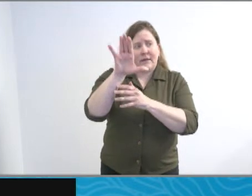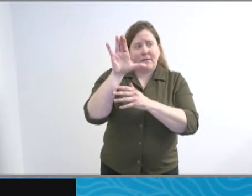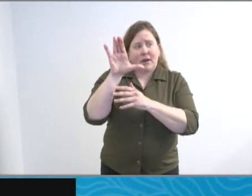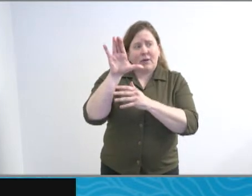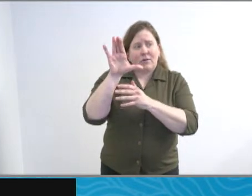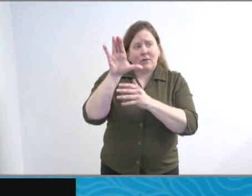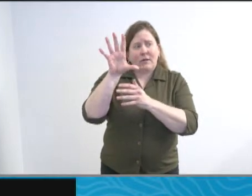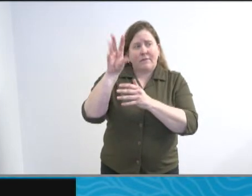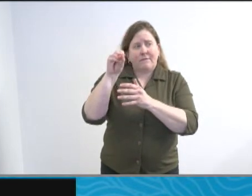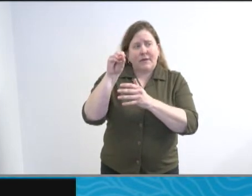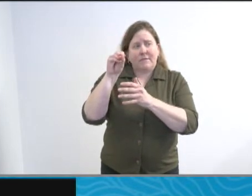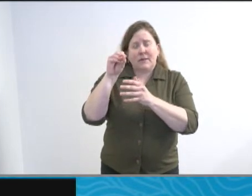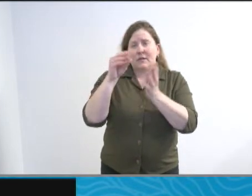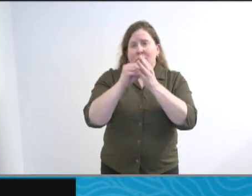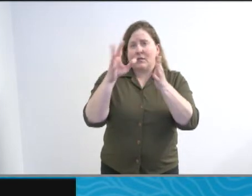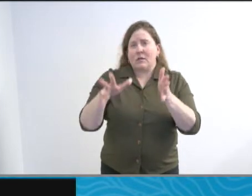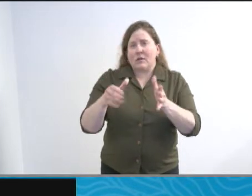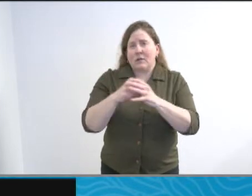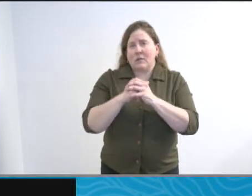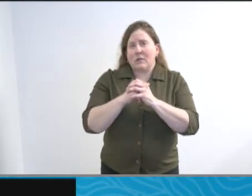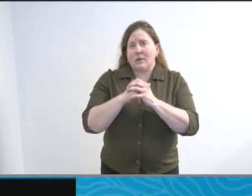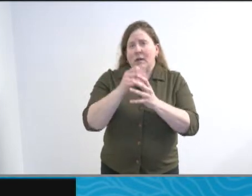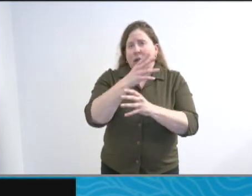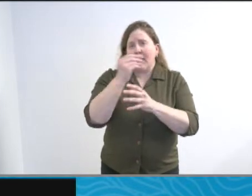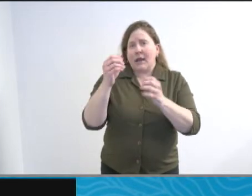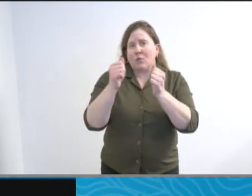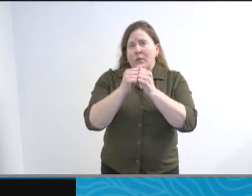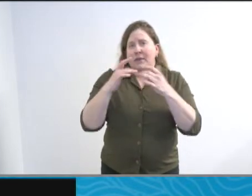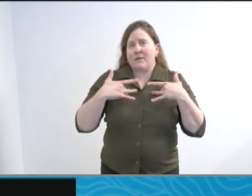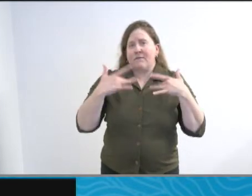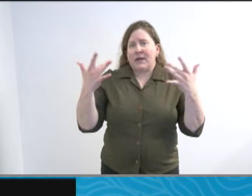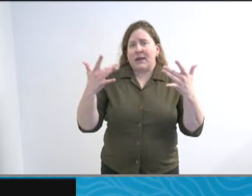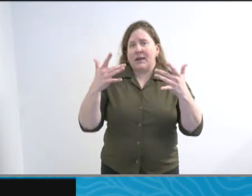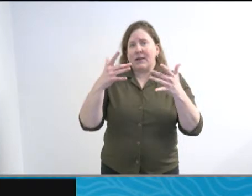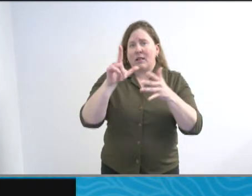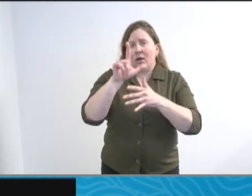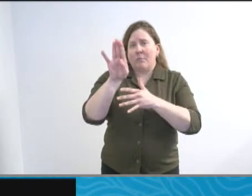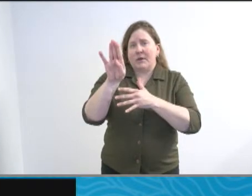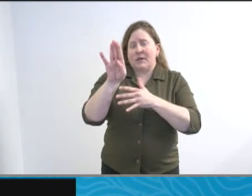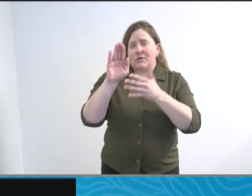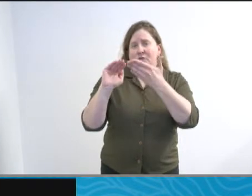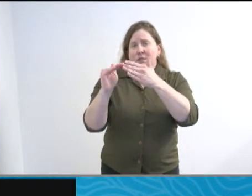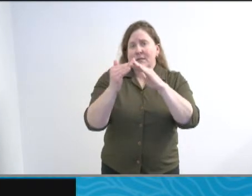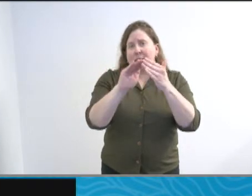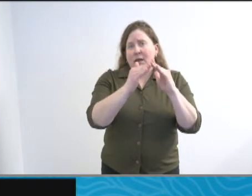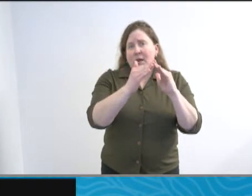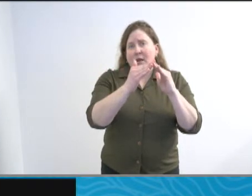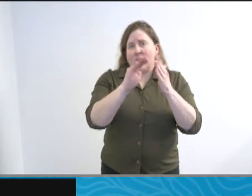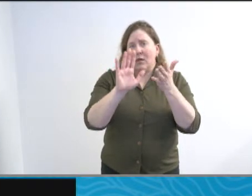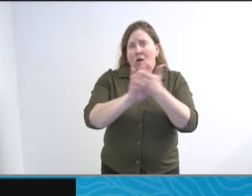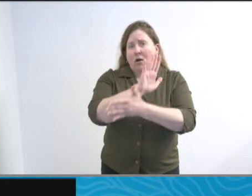at an event at Long Beach City College. And then we took that information into phase two in which we